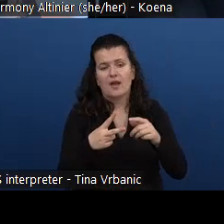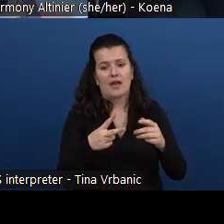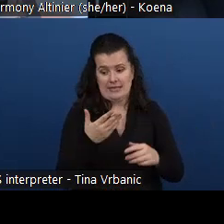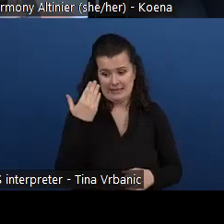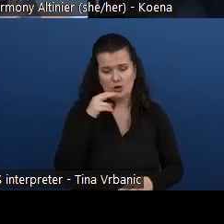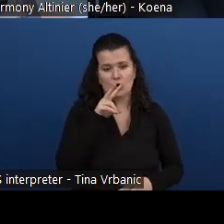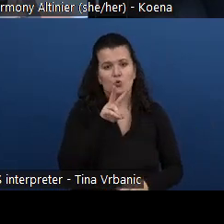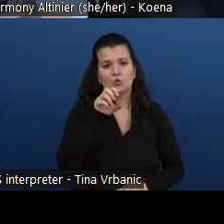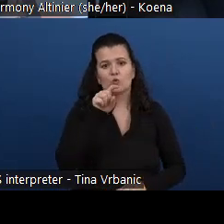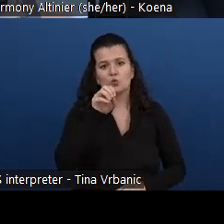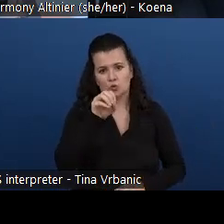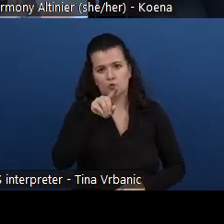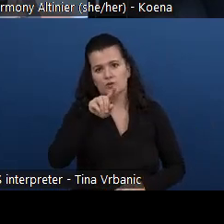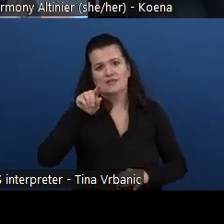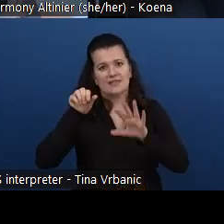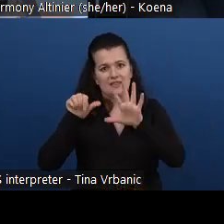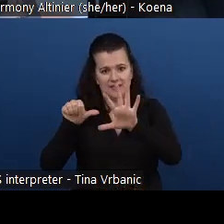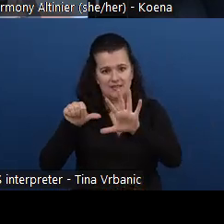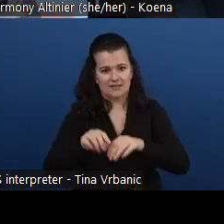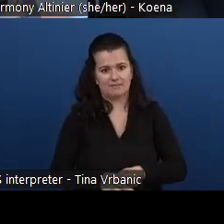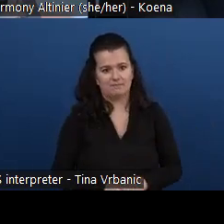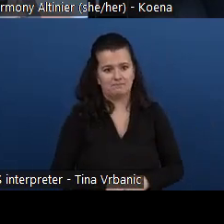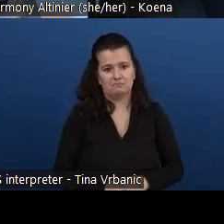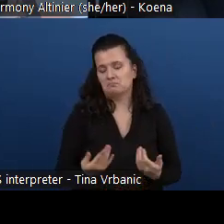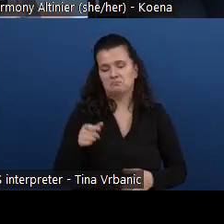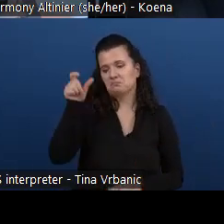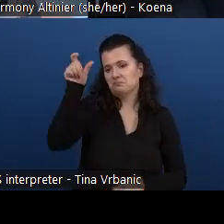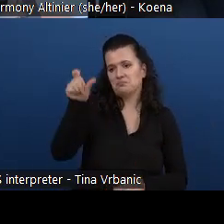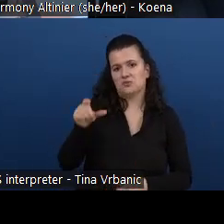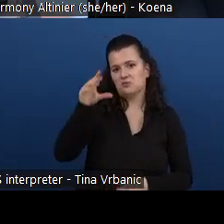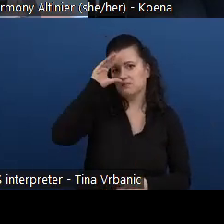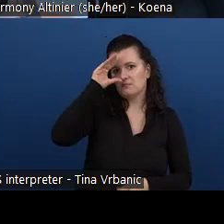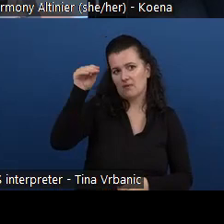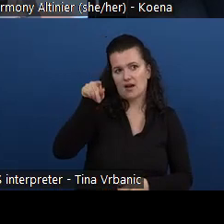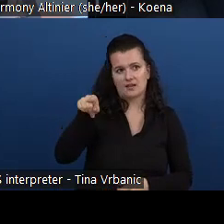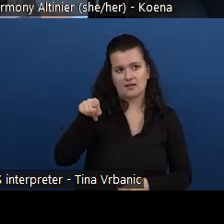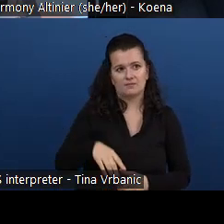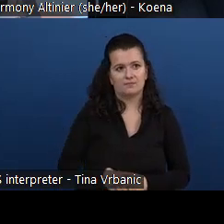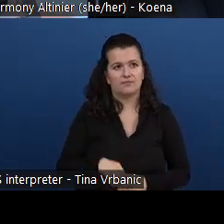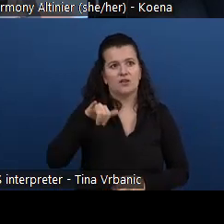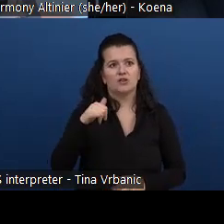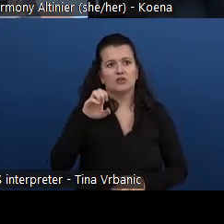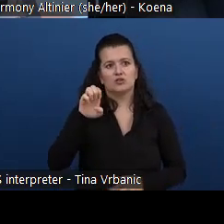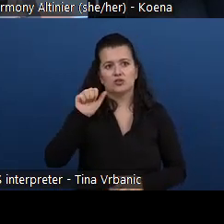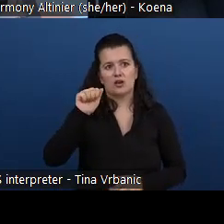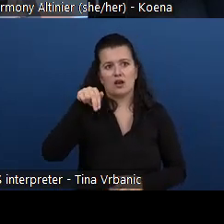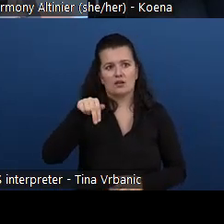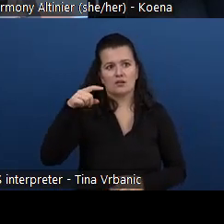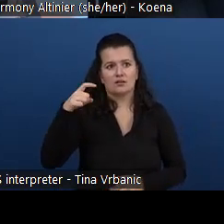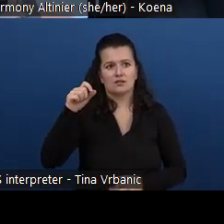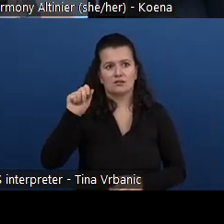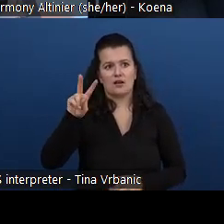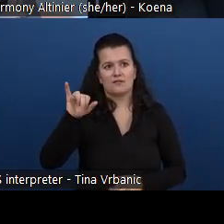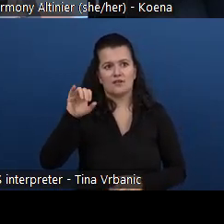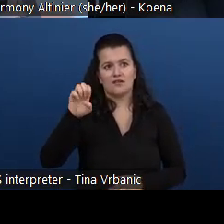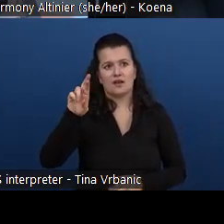In 2016, you have a man who is blind, Jean-Xavier Welkamp.